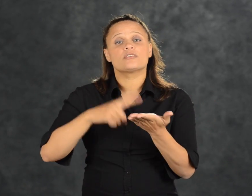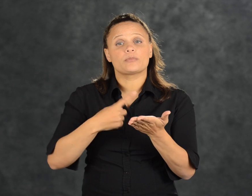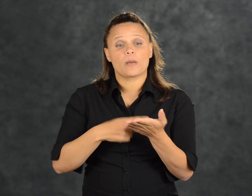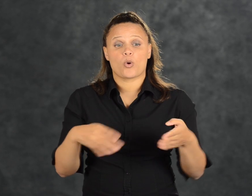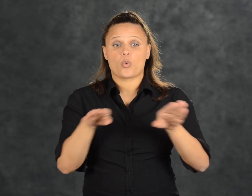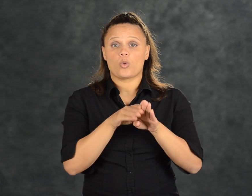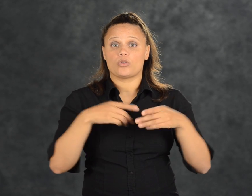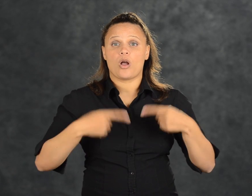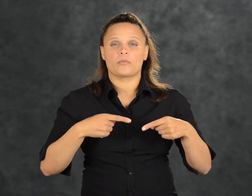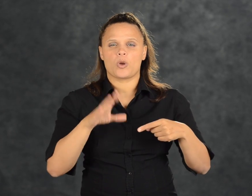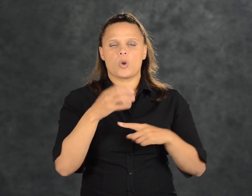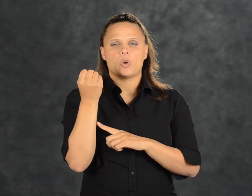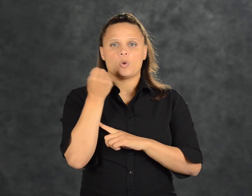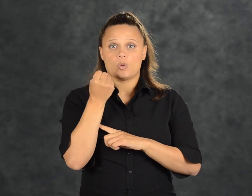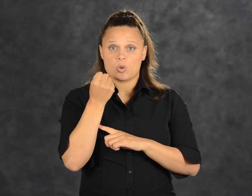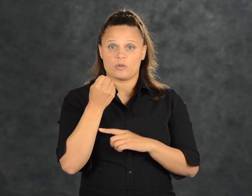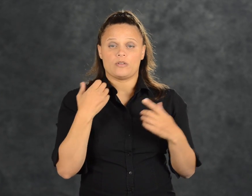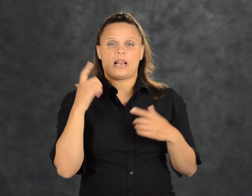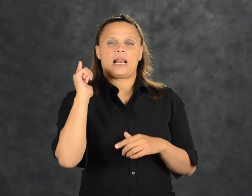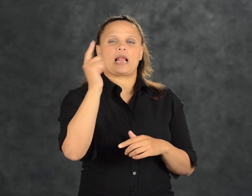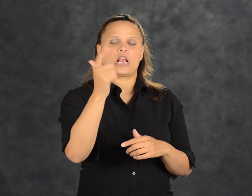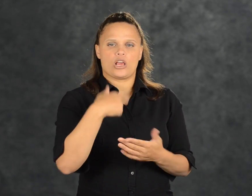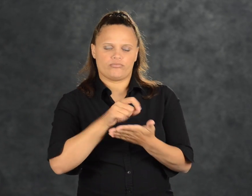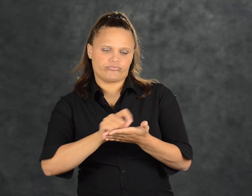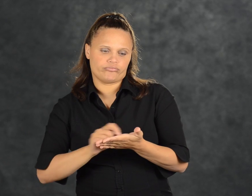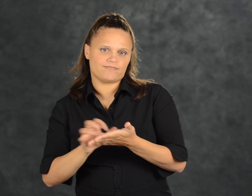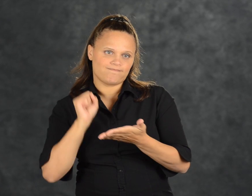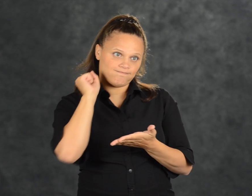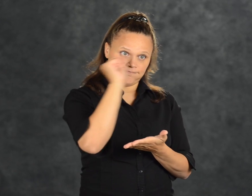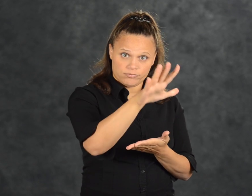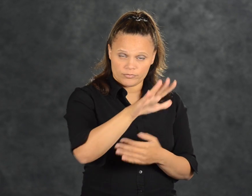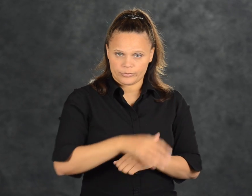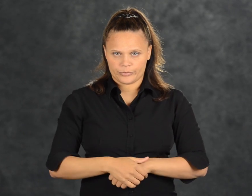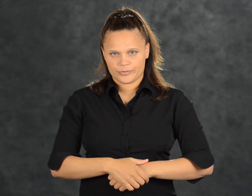either right after the hearing or in writing a few weeks later.